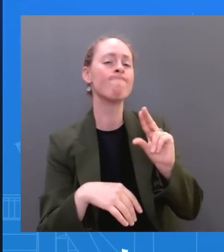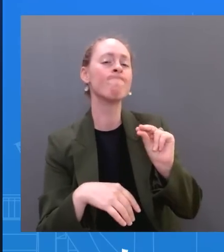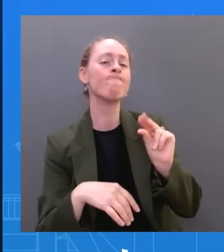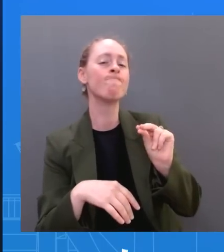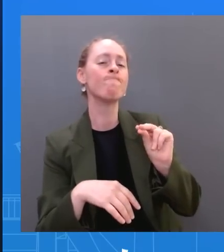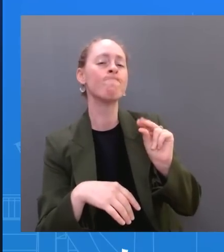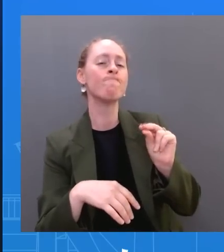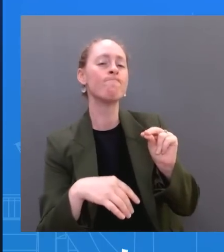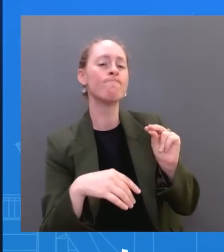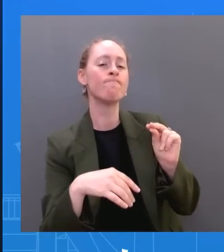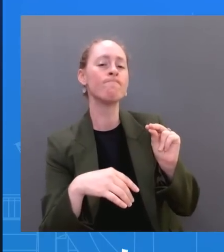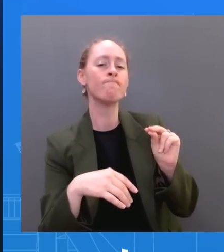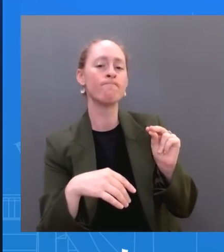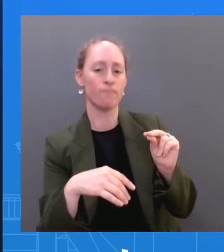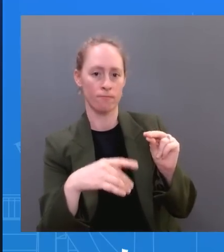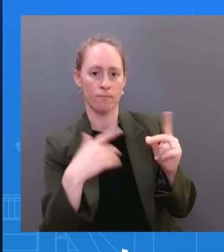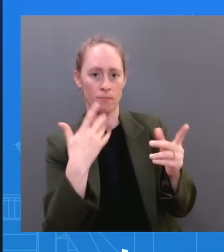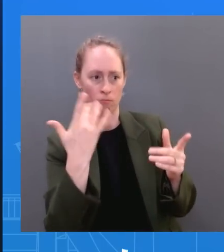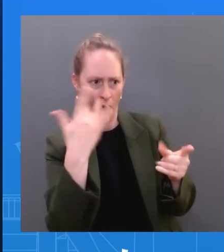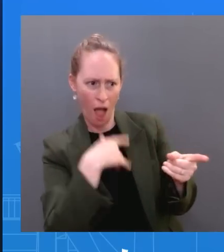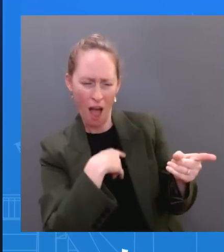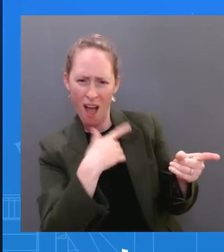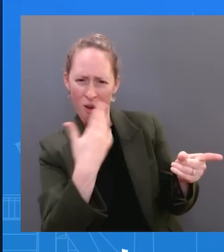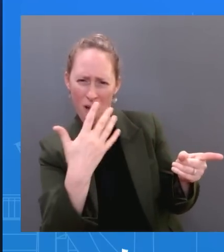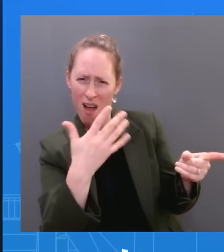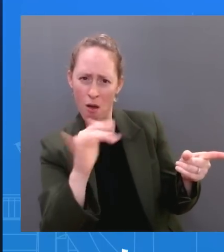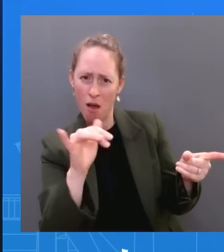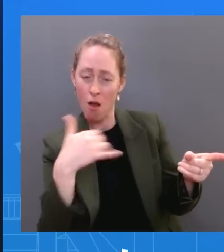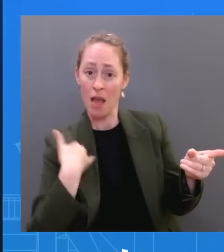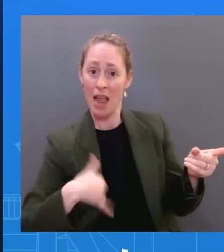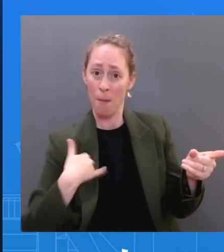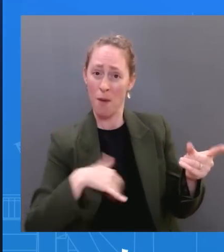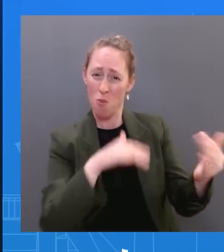Right now, we're focused on strengthening and sustaining what is a fragile but real ceasefire,